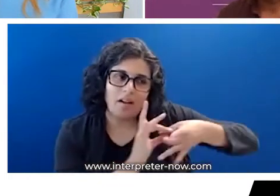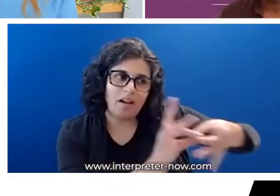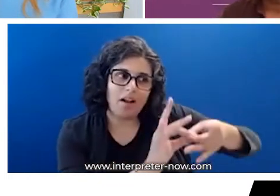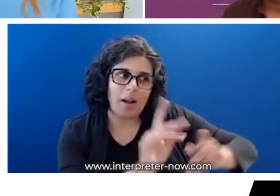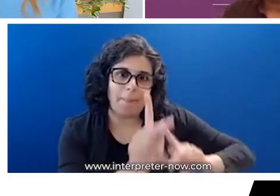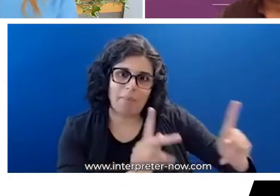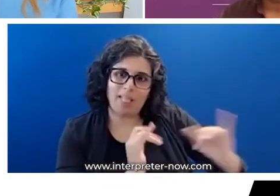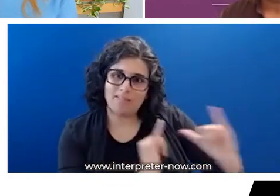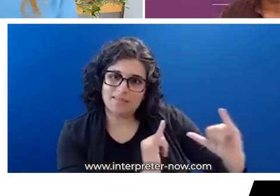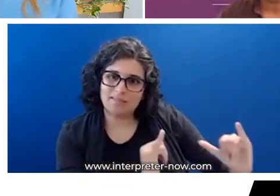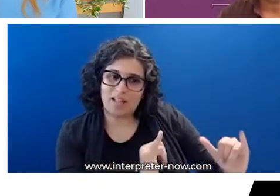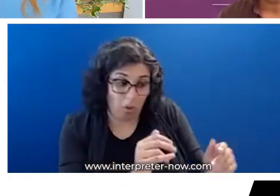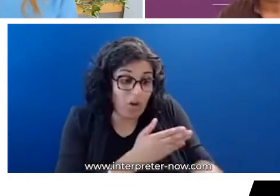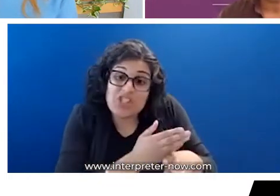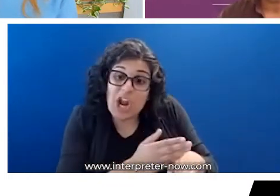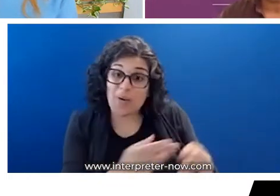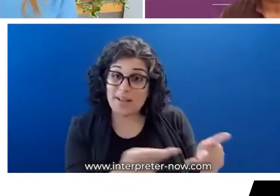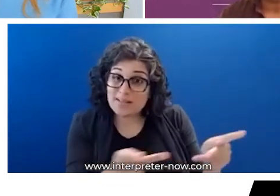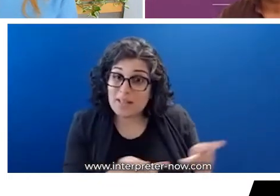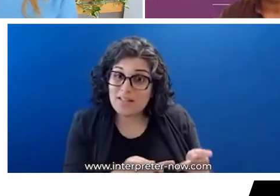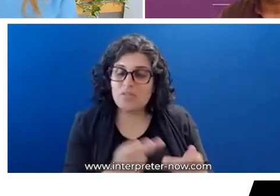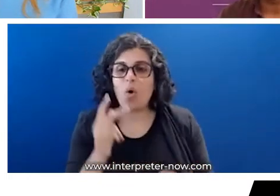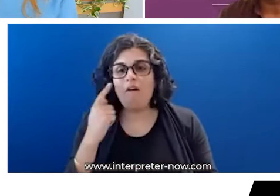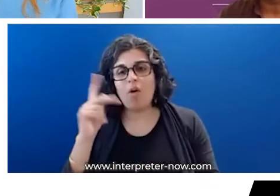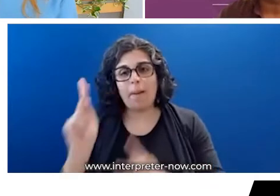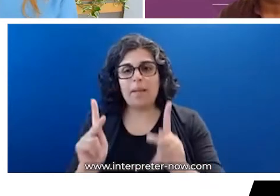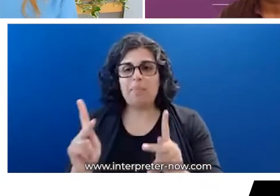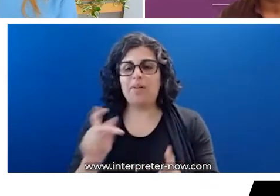And so, for those who may not be familiar with proximity bias, it's where there's a